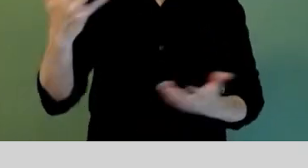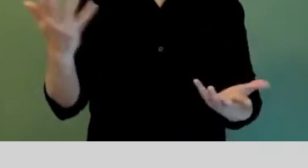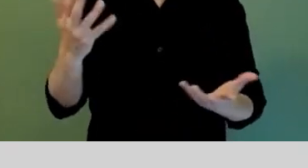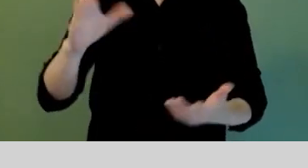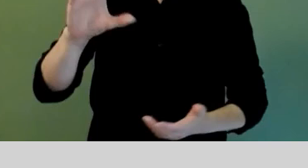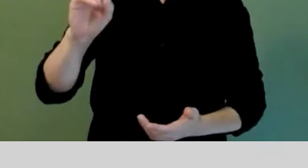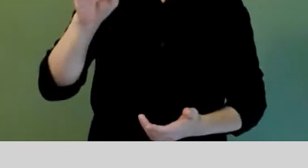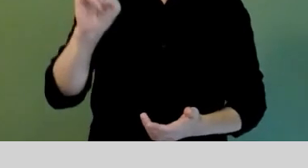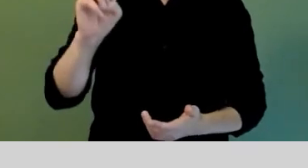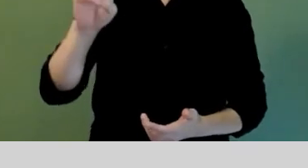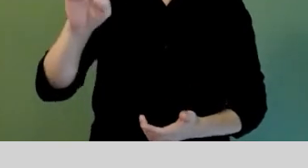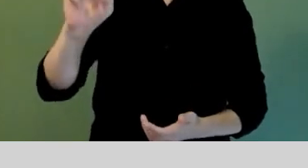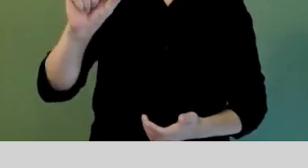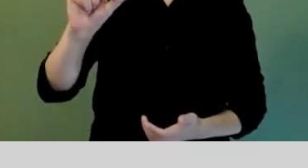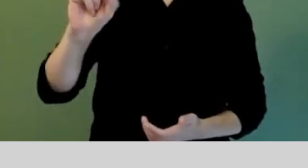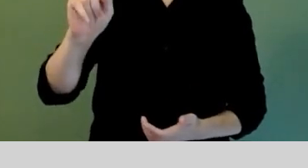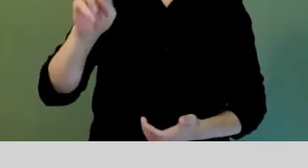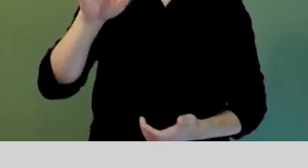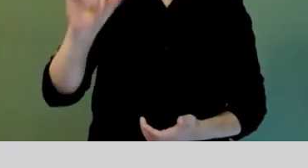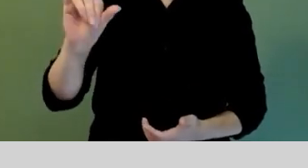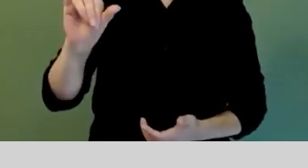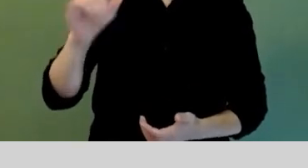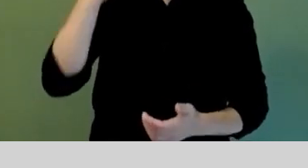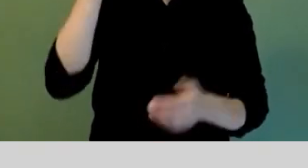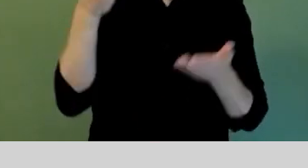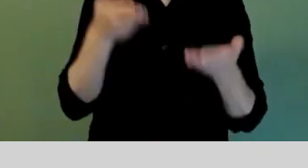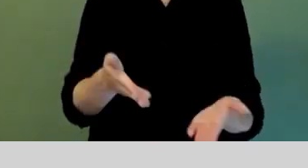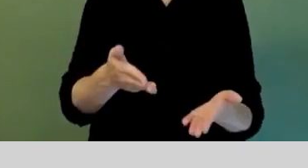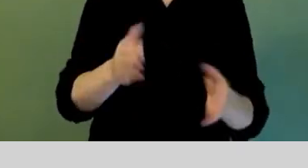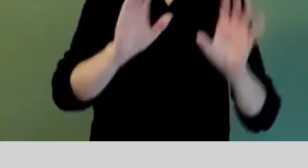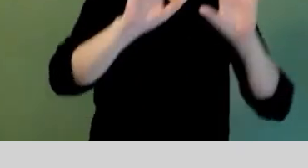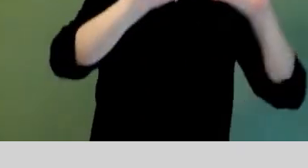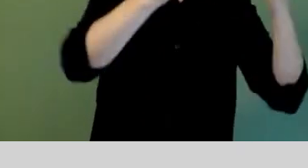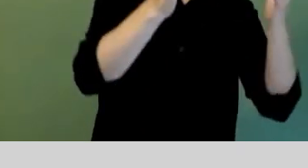which in our case is a class with a decorator that associates a function